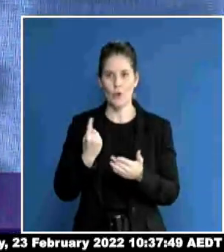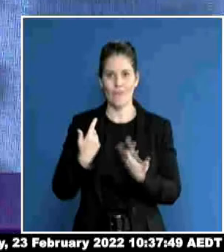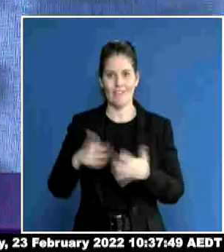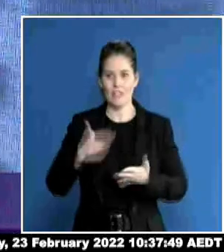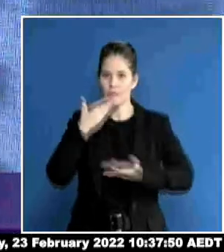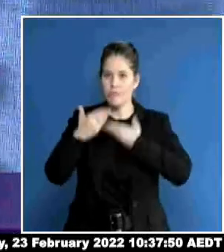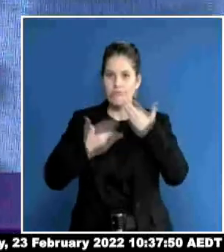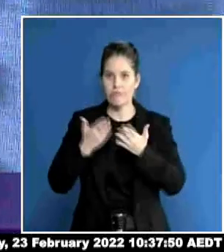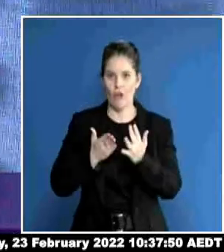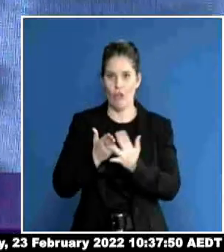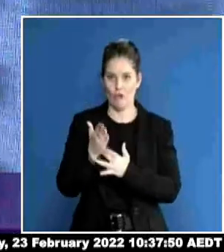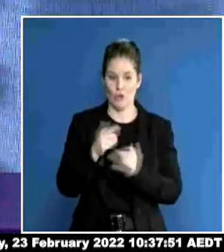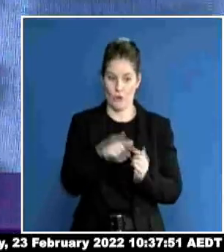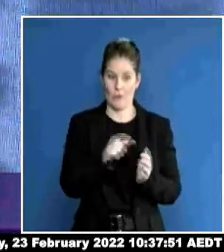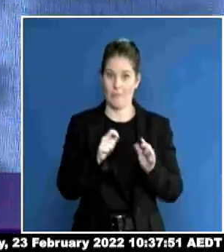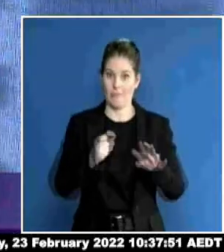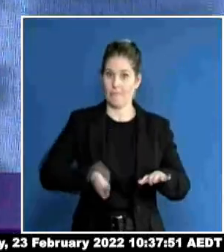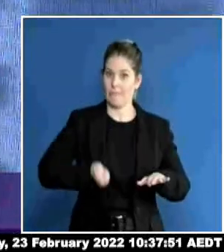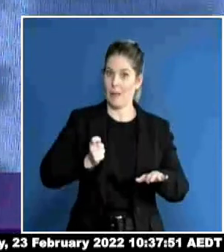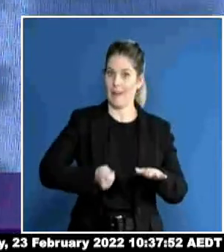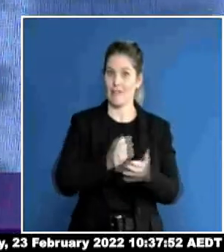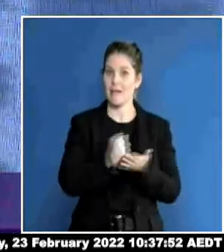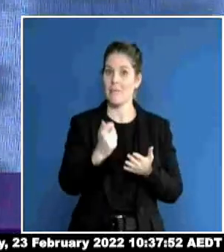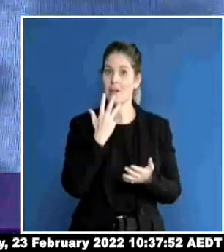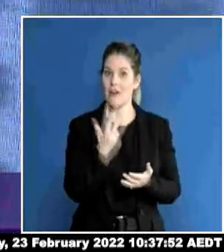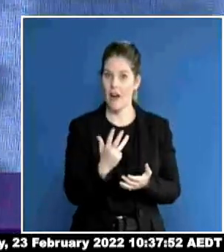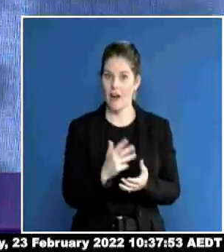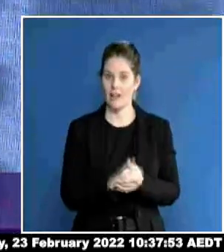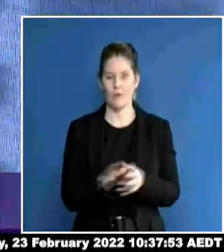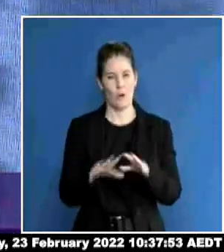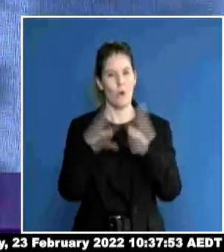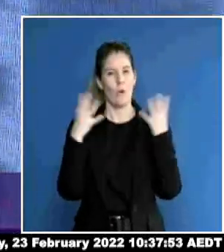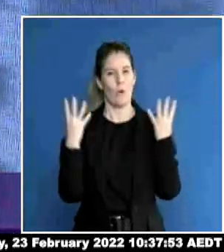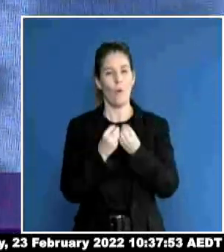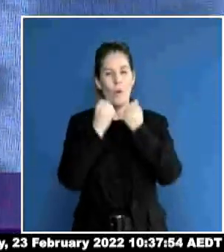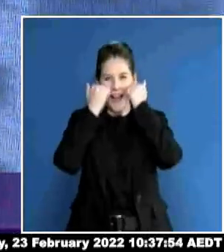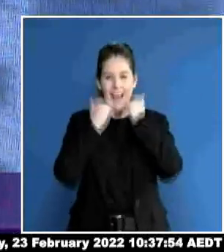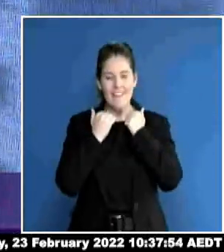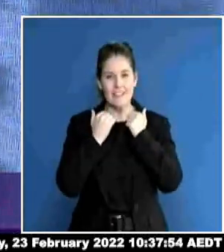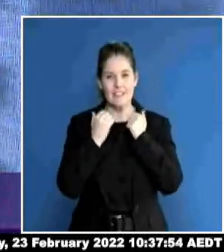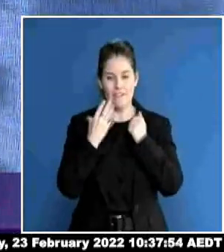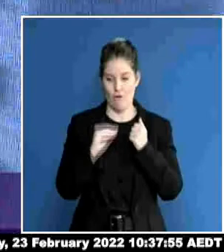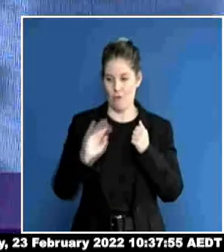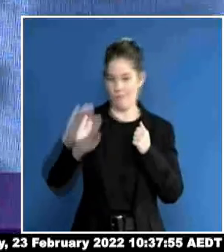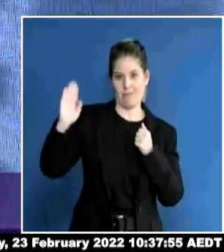All of that evidence is available on the Royal Commission's website, but I will just note a few aspects.